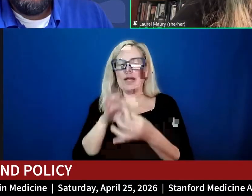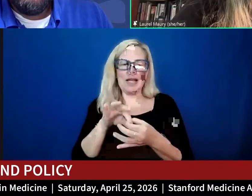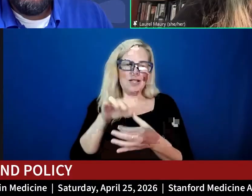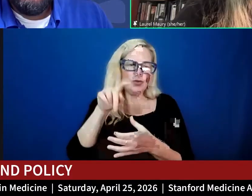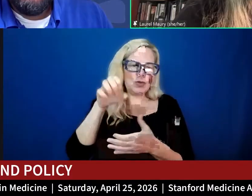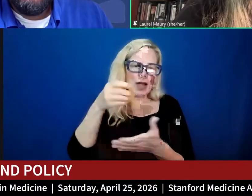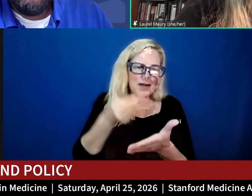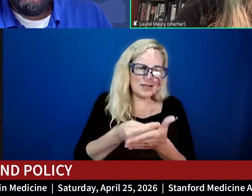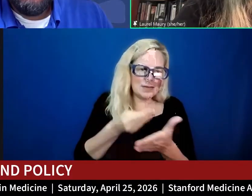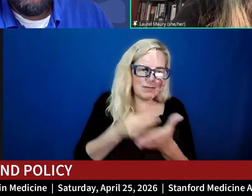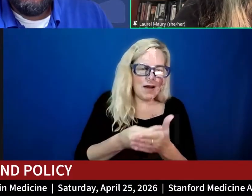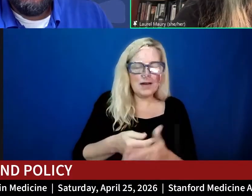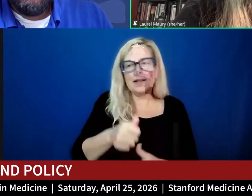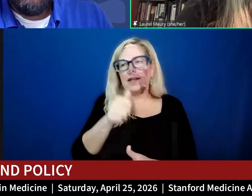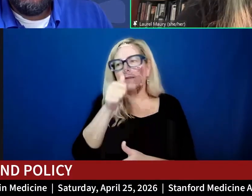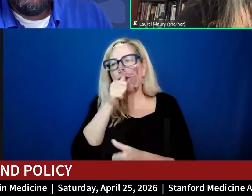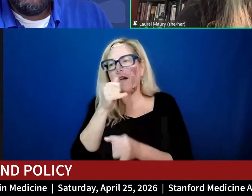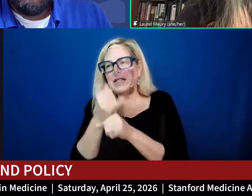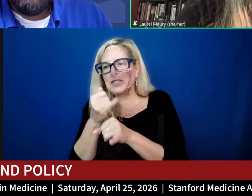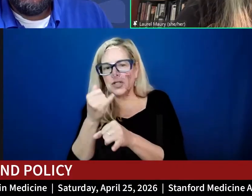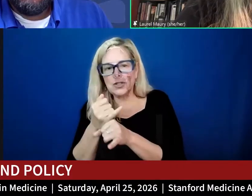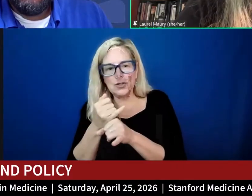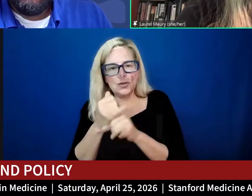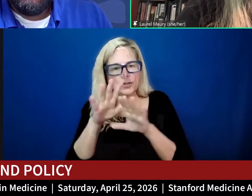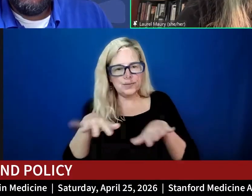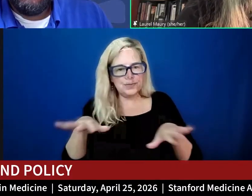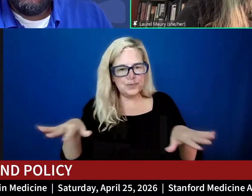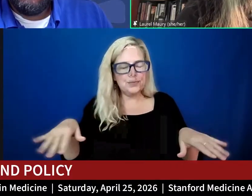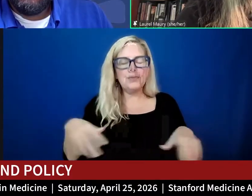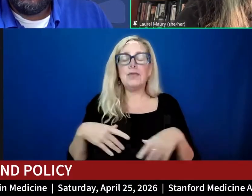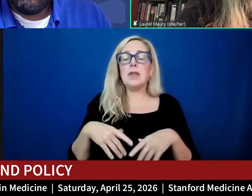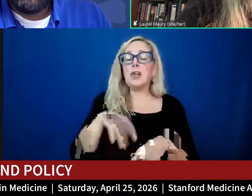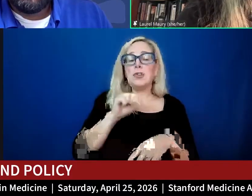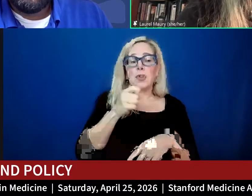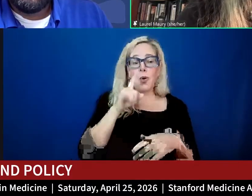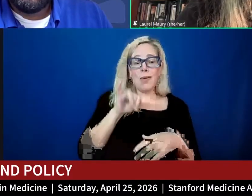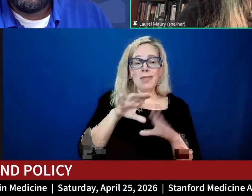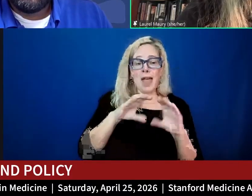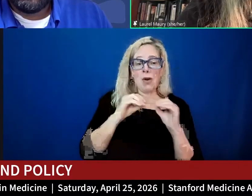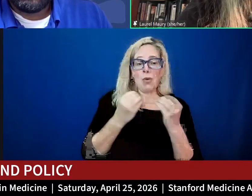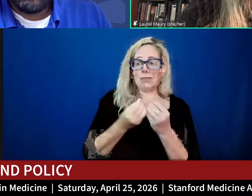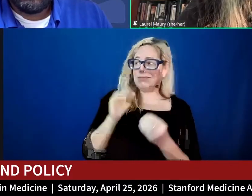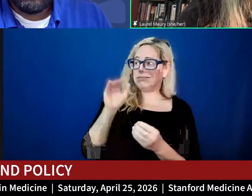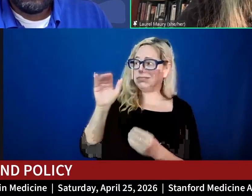are. So they asked Hopkins about stuff and they found out that they really didn't have much power